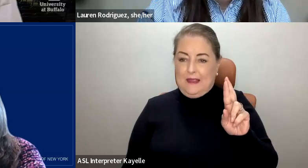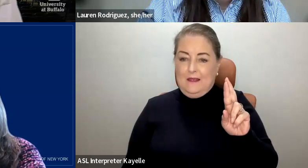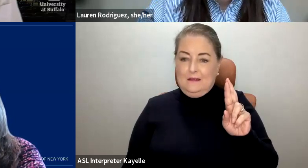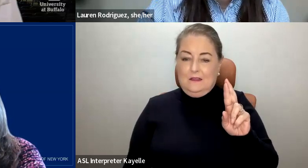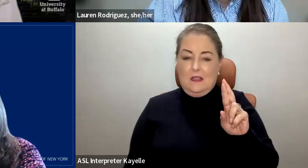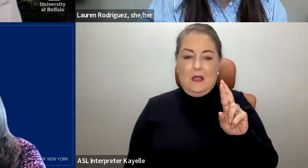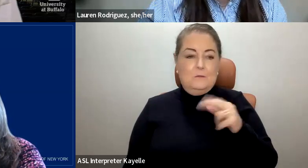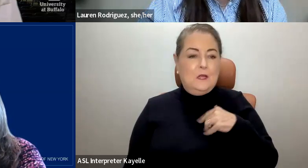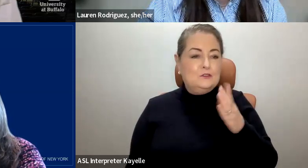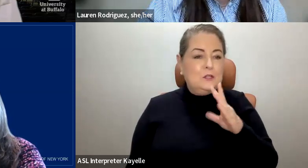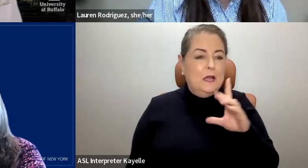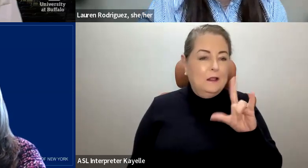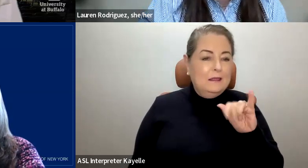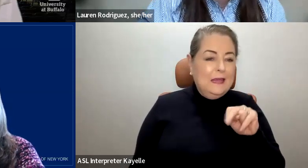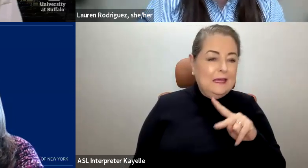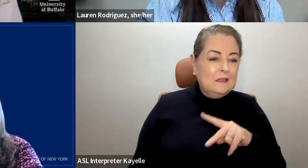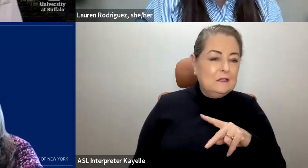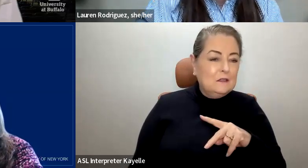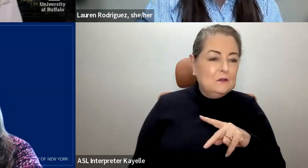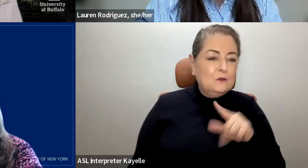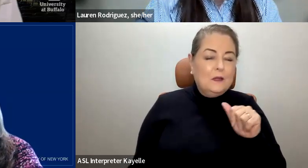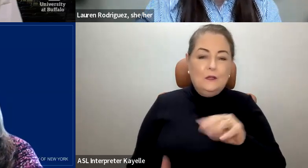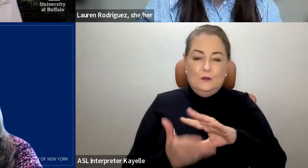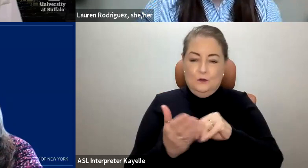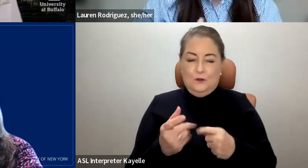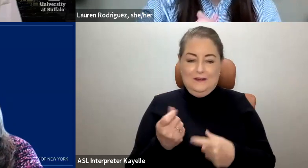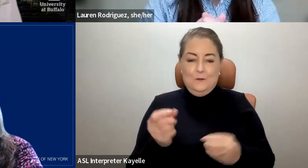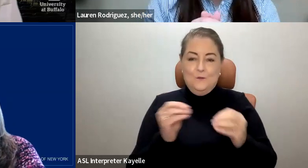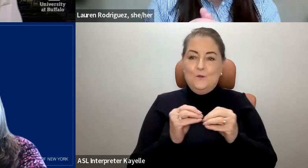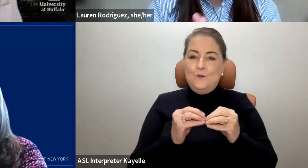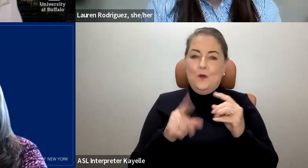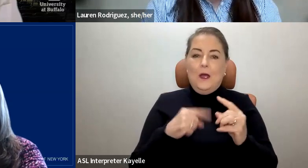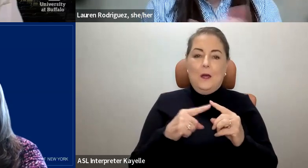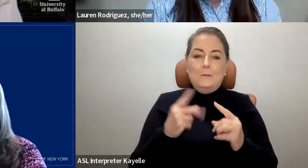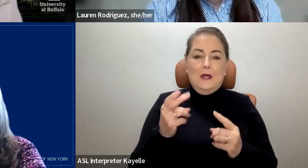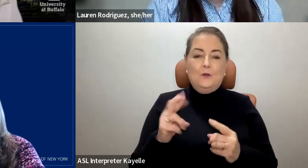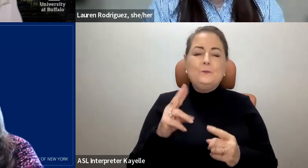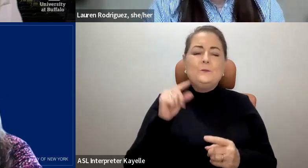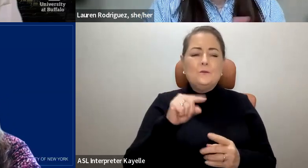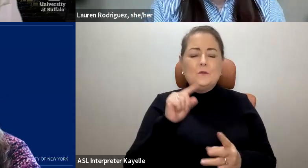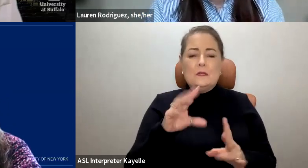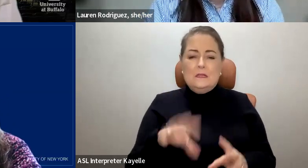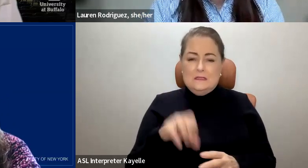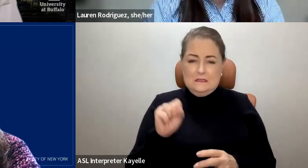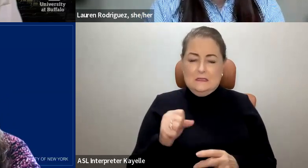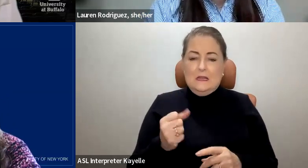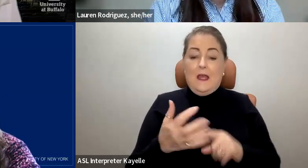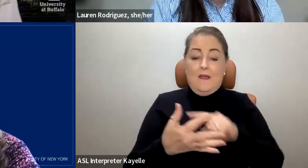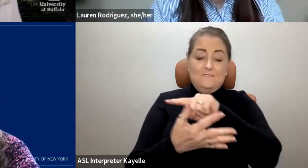the link to her profile, so you can learn a bit more about her. But essentially, she takes a five prong approach. And I